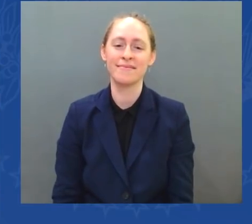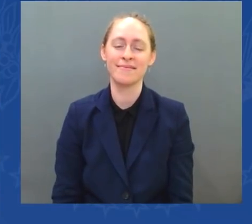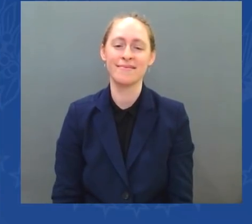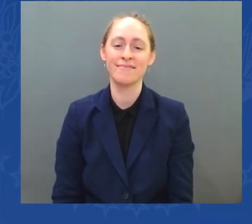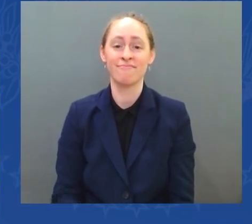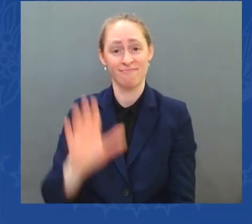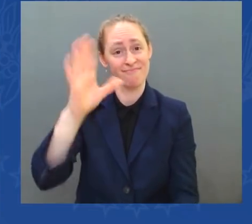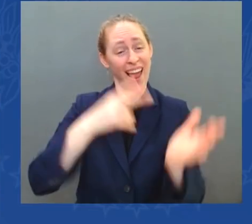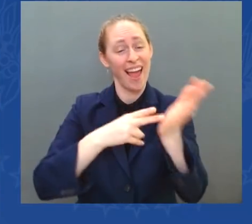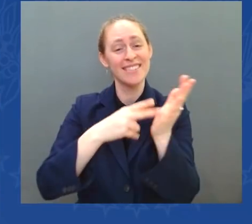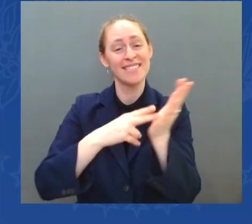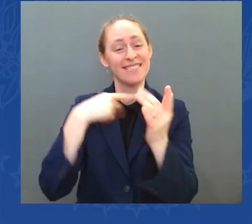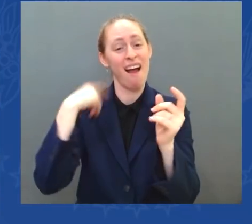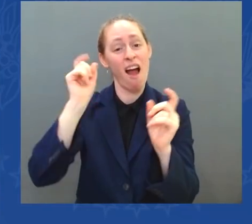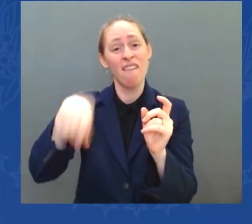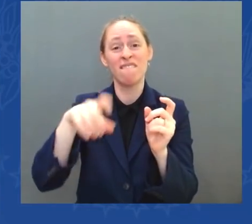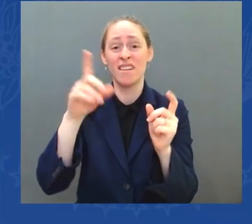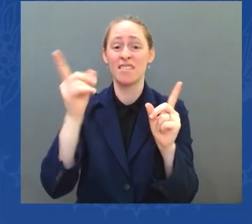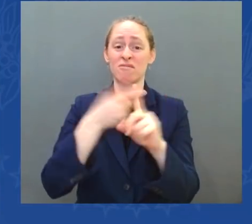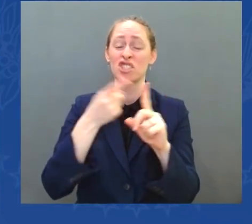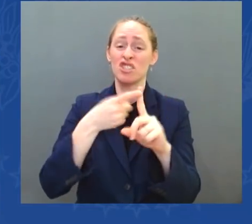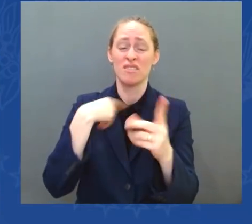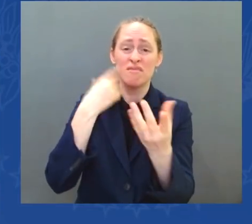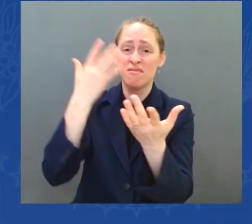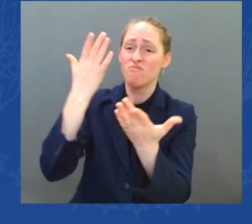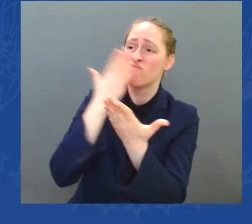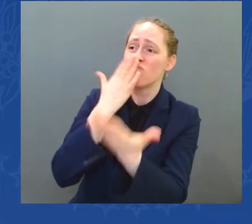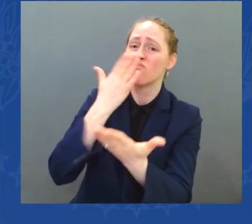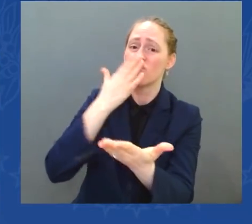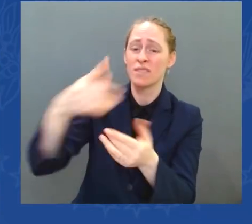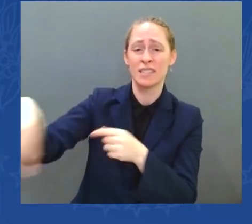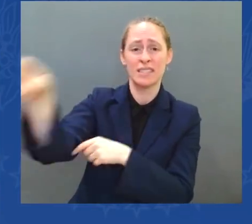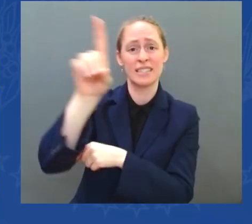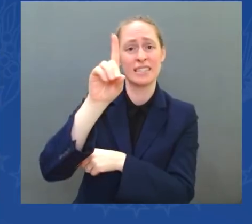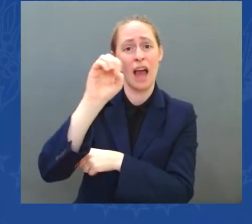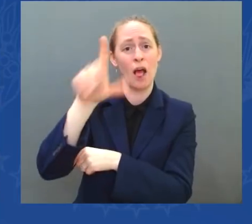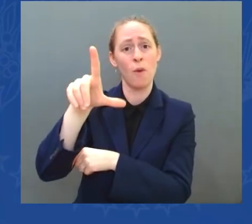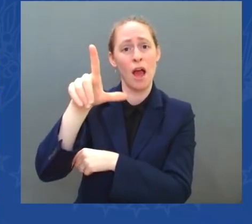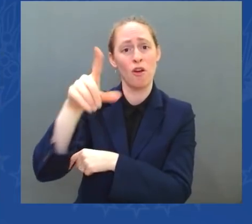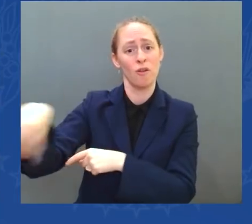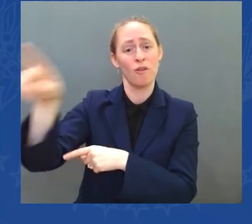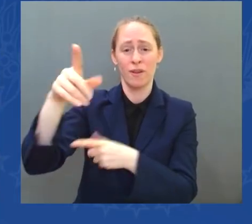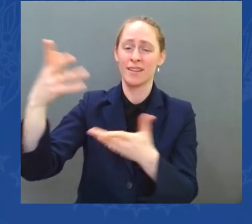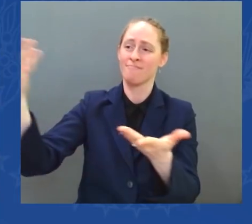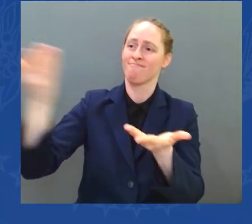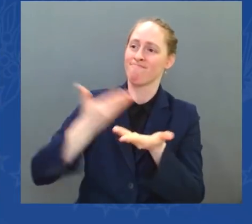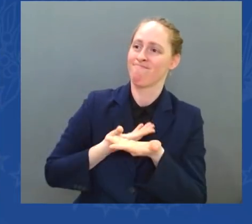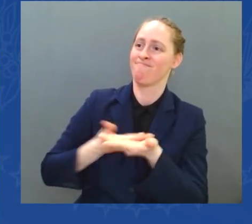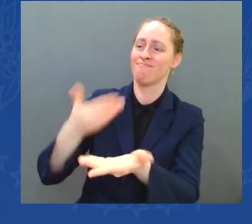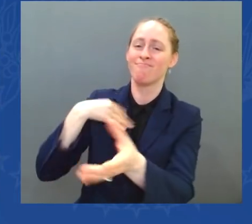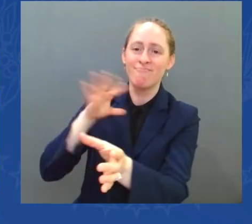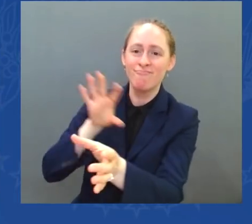who's also slightly partial to North Carolina A&T, administrator for Environmental Protection Agency, Michael Regan.